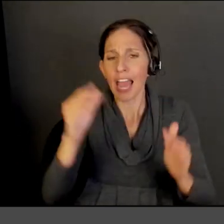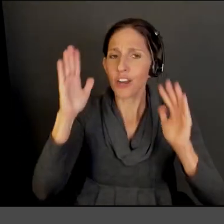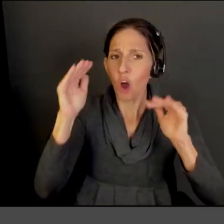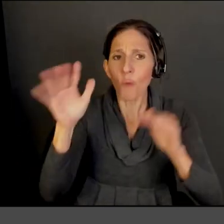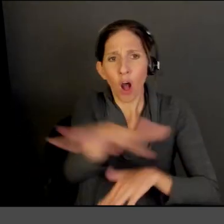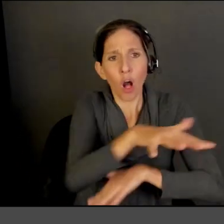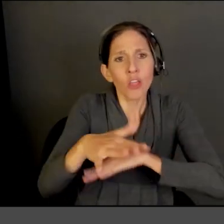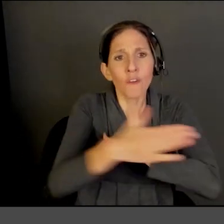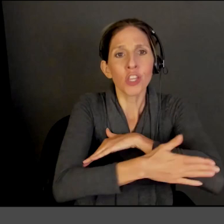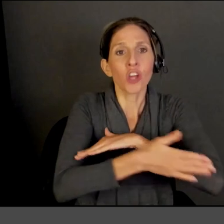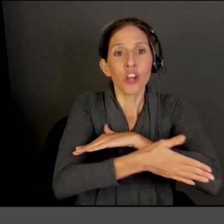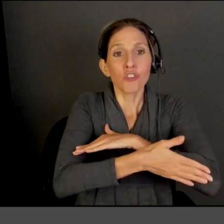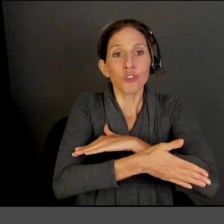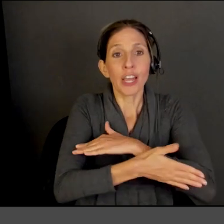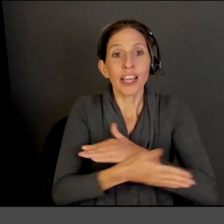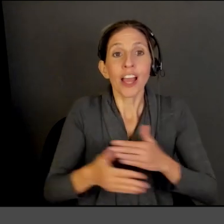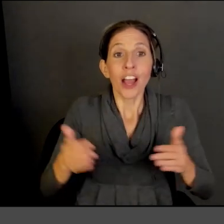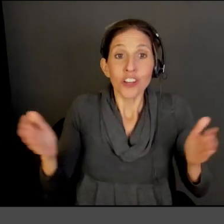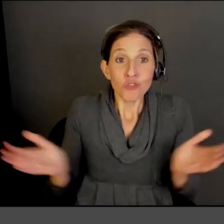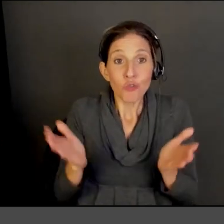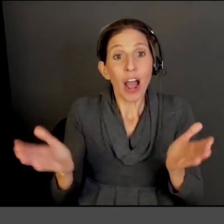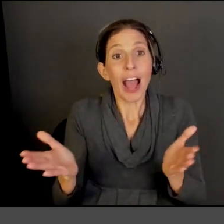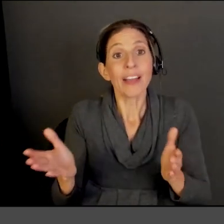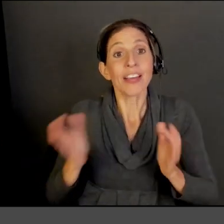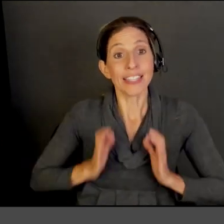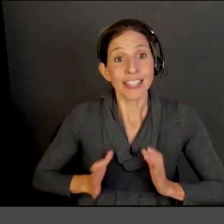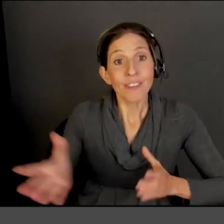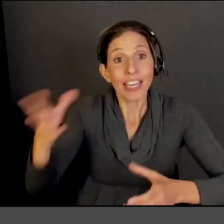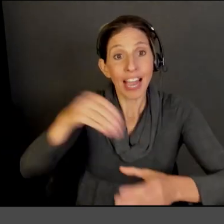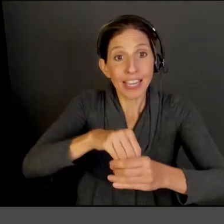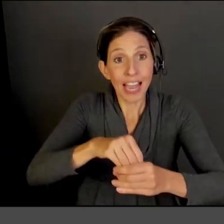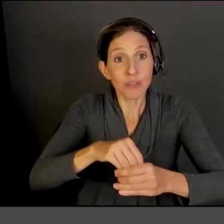SO WE'RE THINKING ABOUT THE HUMANITIES AS WE MIGHT ENCOUNTER THEM IN A CLASSROOM